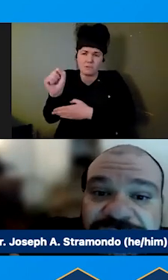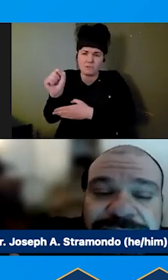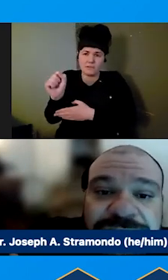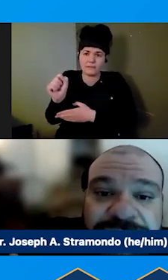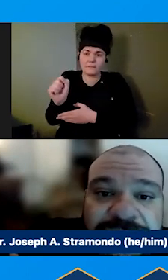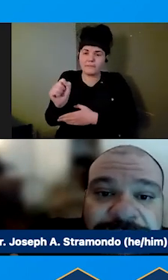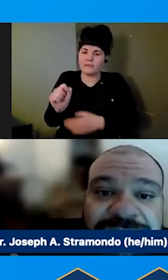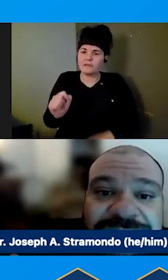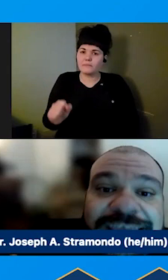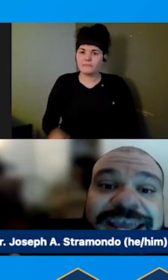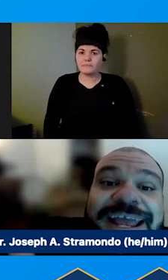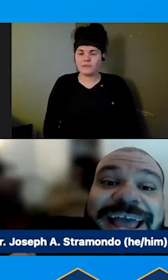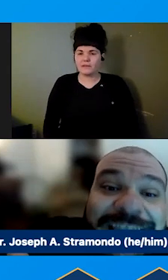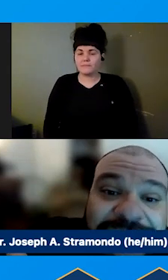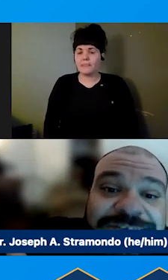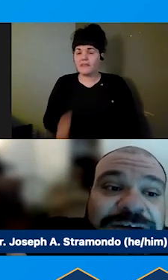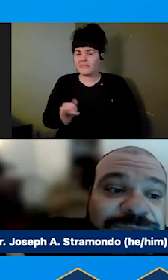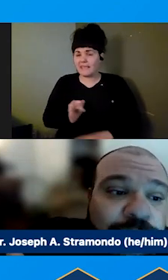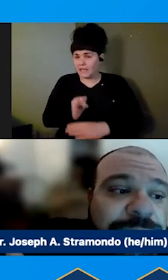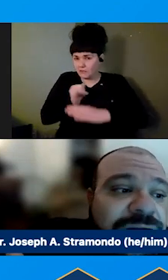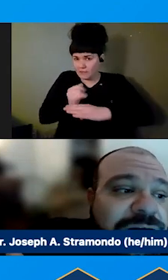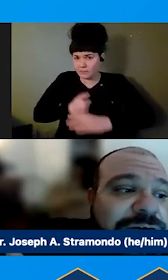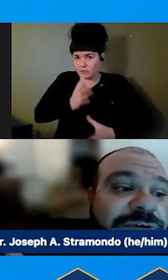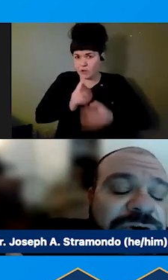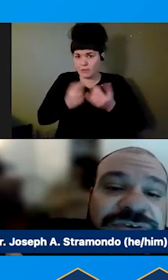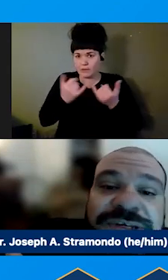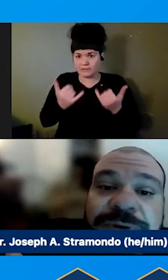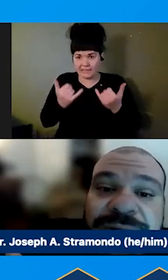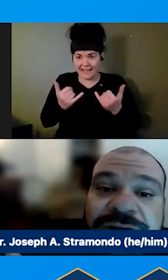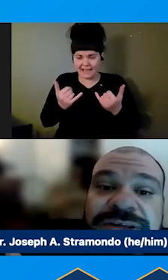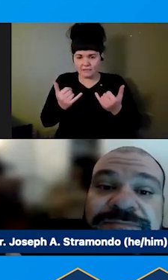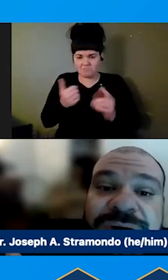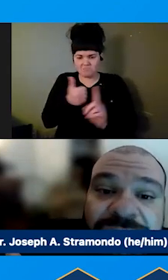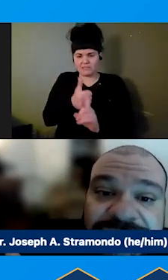intervention that I'm going to talk about today as a form of